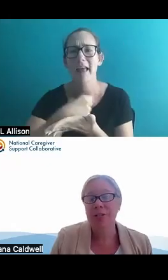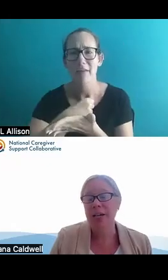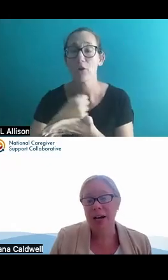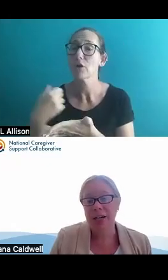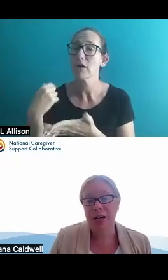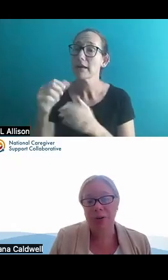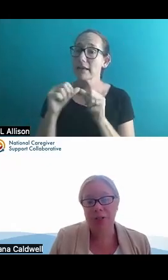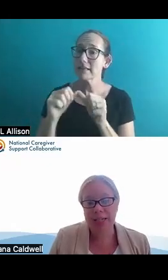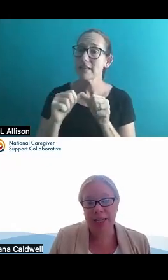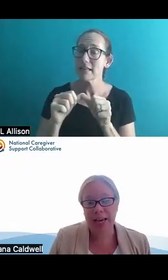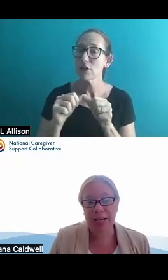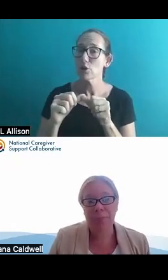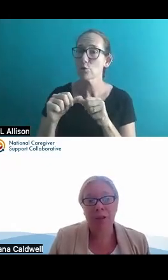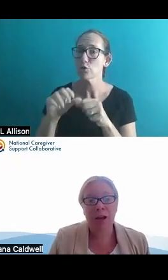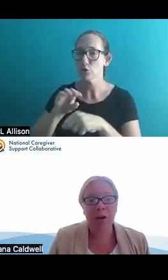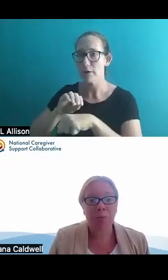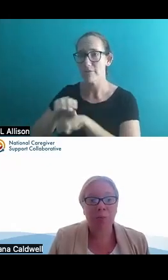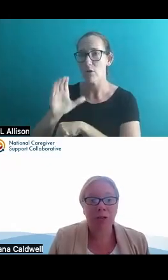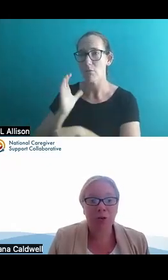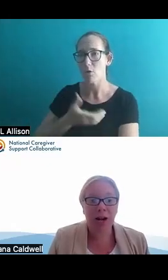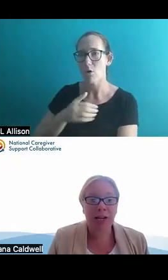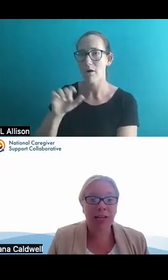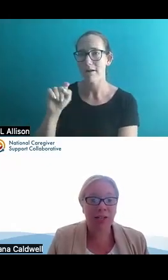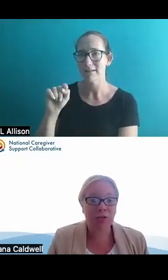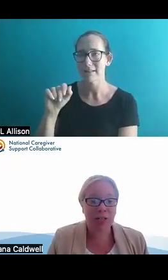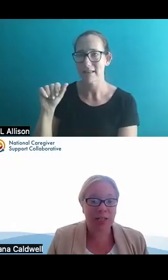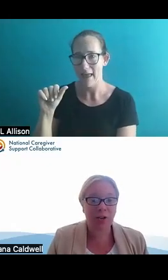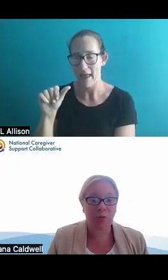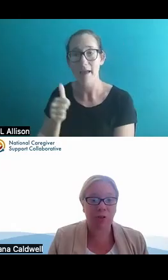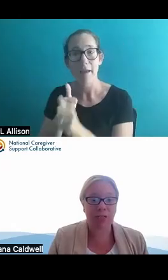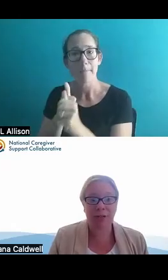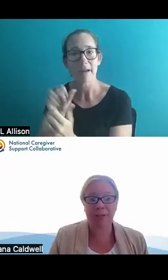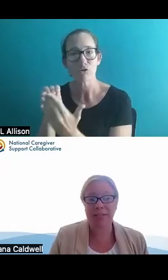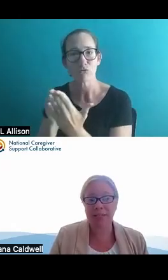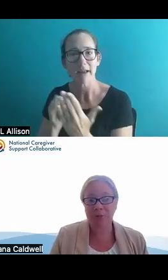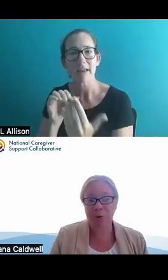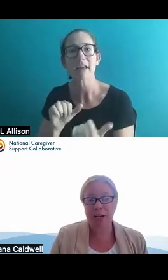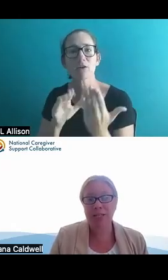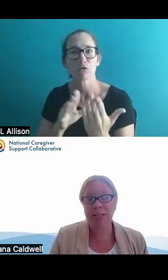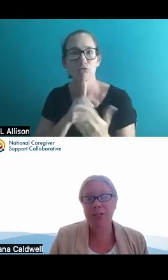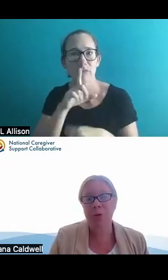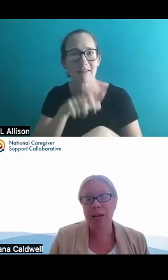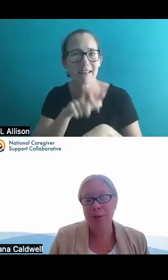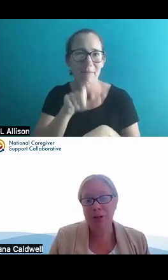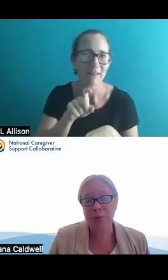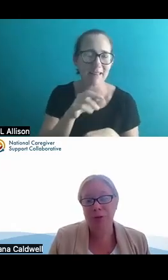to guide our TA. By tracking and addressing your real time needs and requests, we aim to